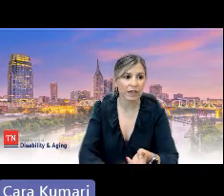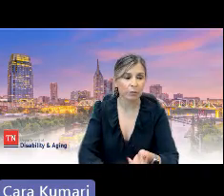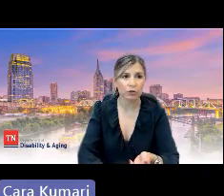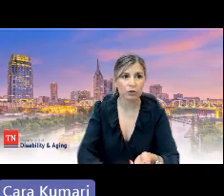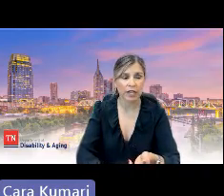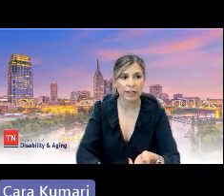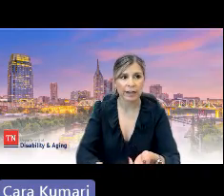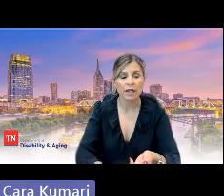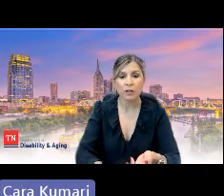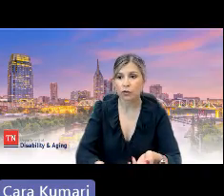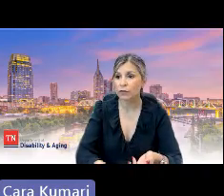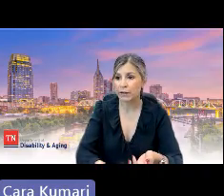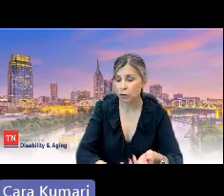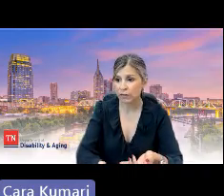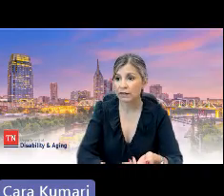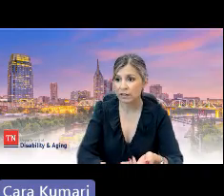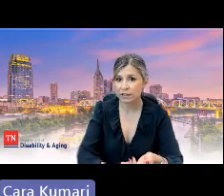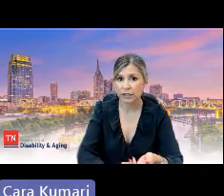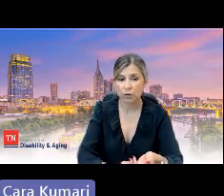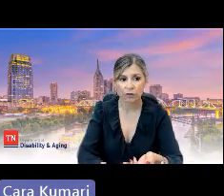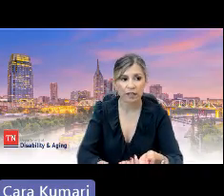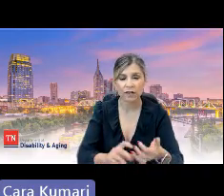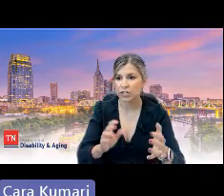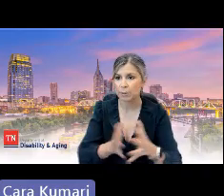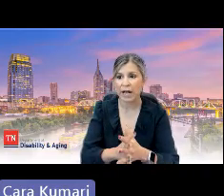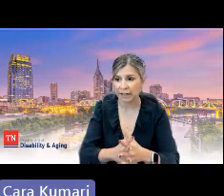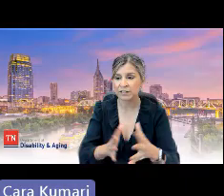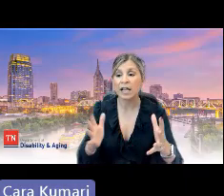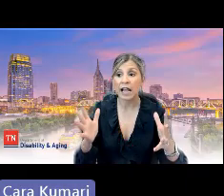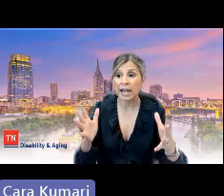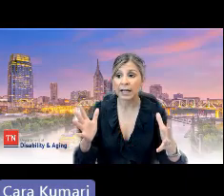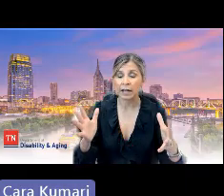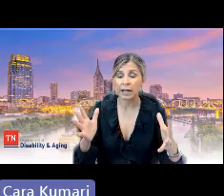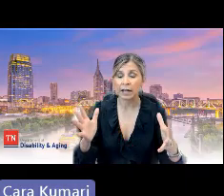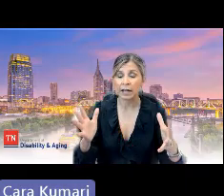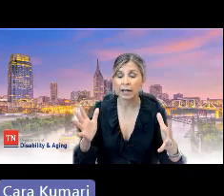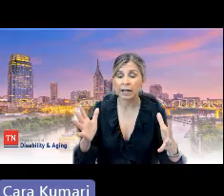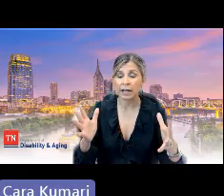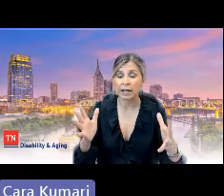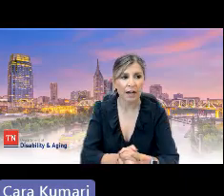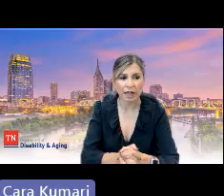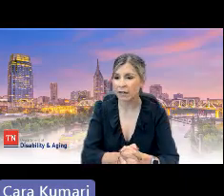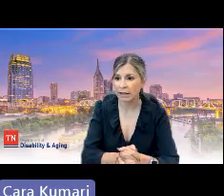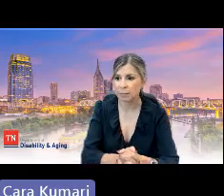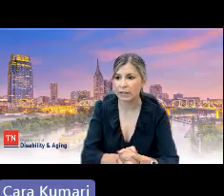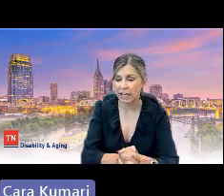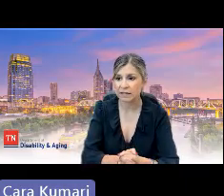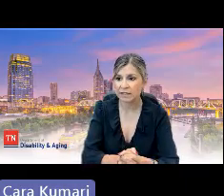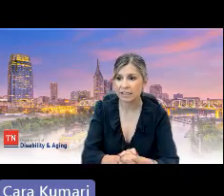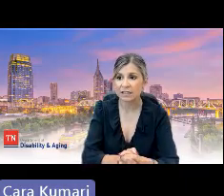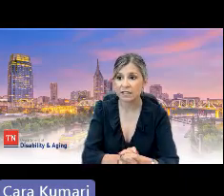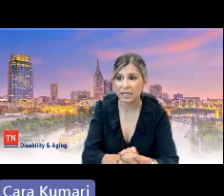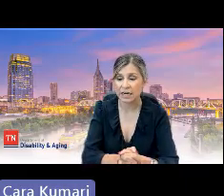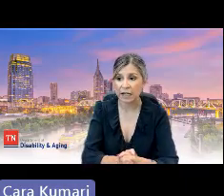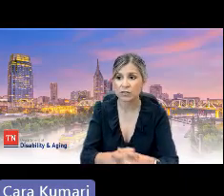but she was able to take a certified nursing assistant course and she passed and she is and has been licensed as a CNA.